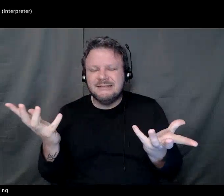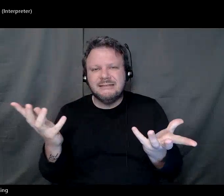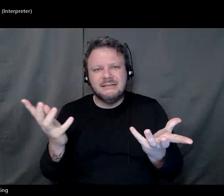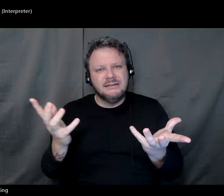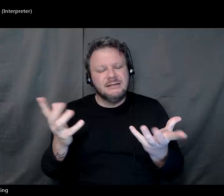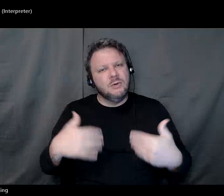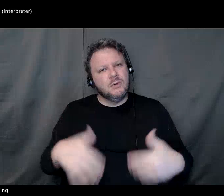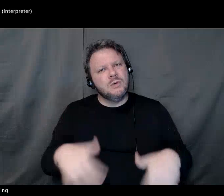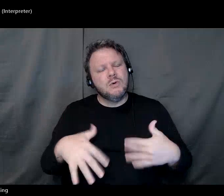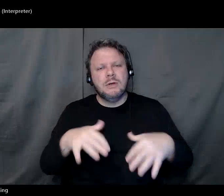Is is instrumental.